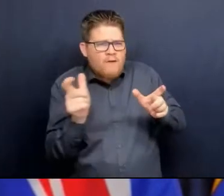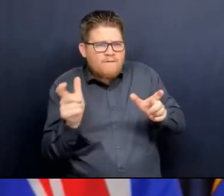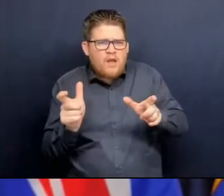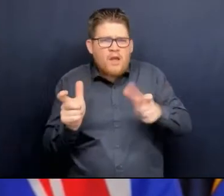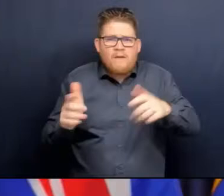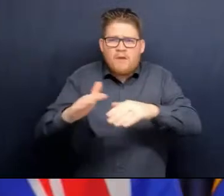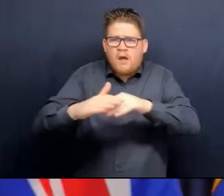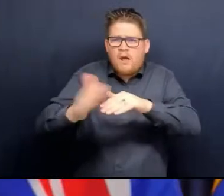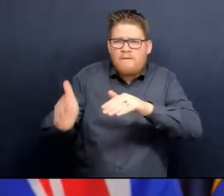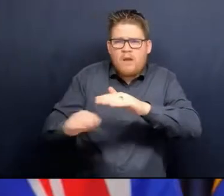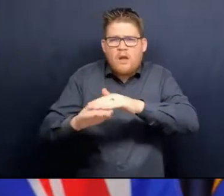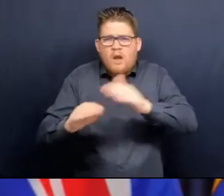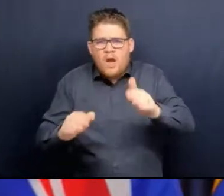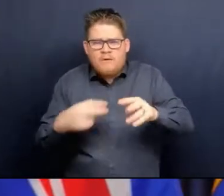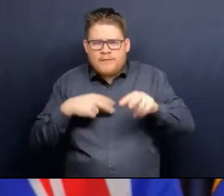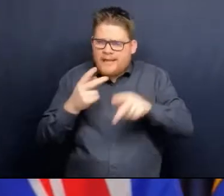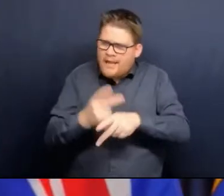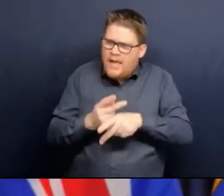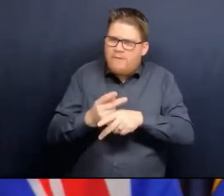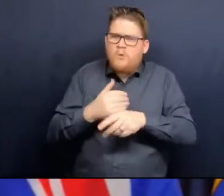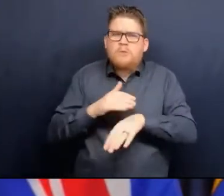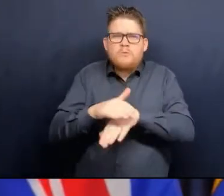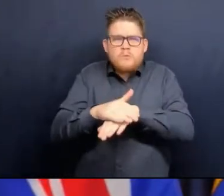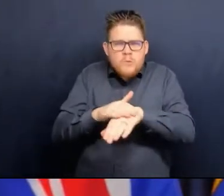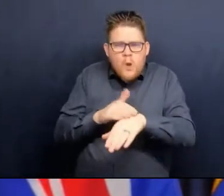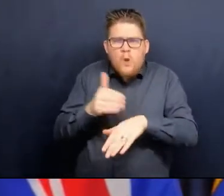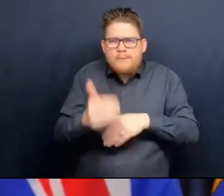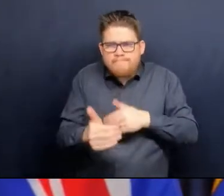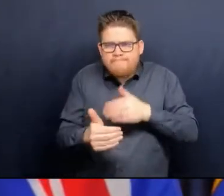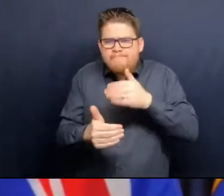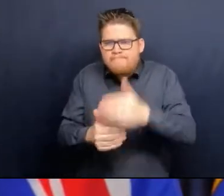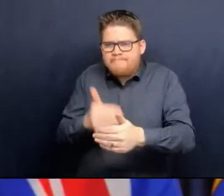the beginning here, and you're going to continue to see it.